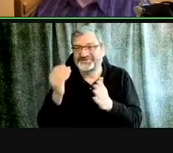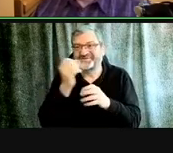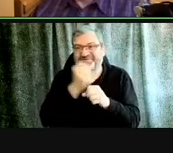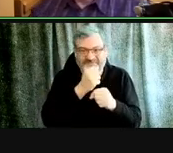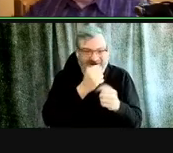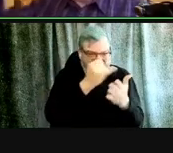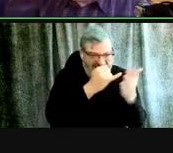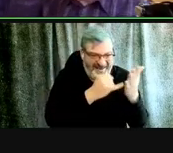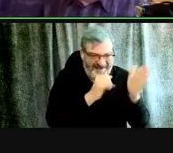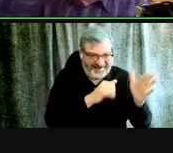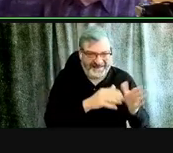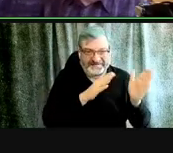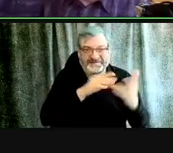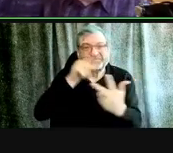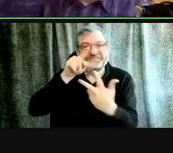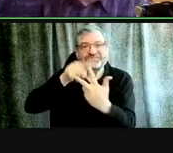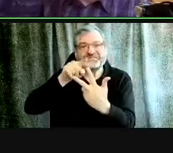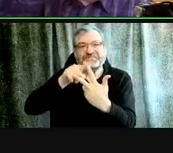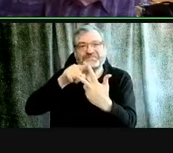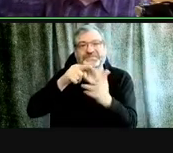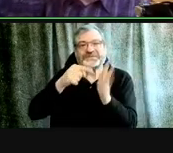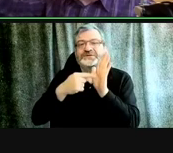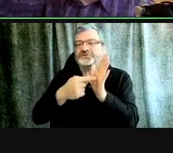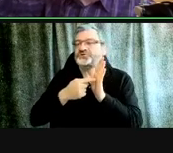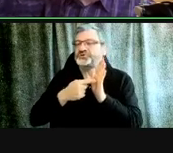And then the middle images shows me interviewing a participant who brought